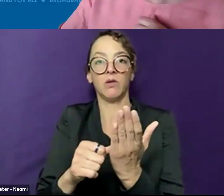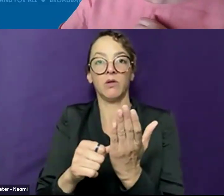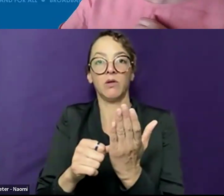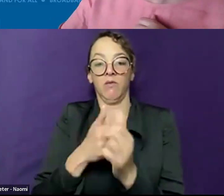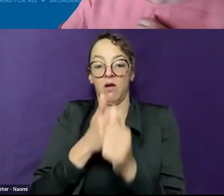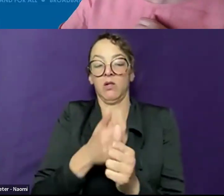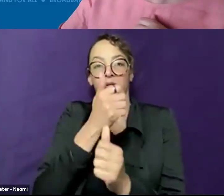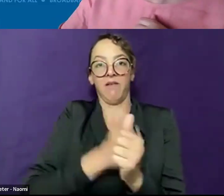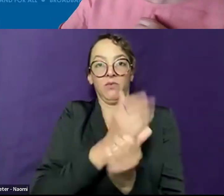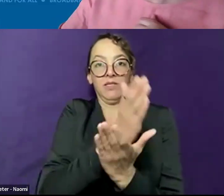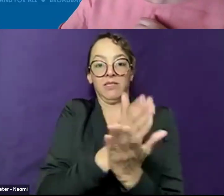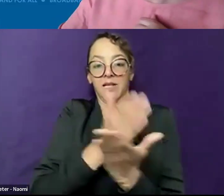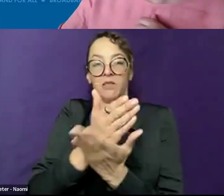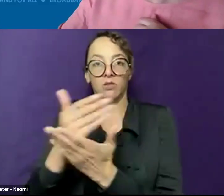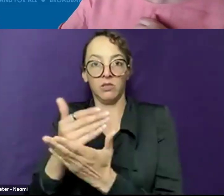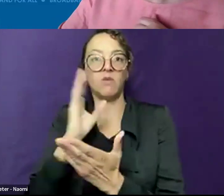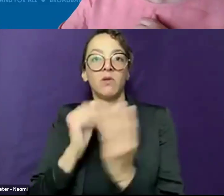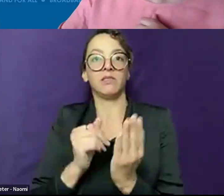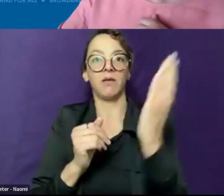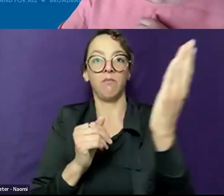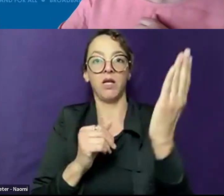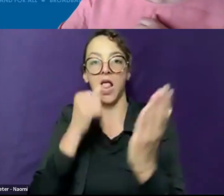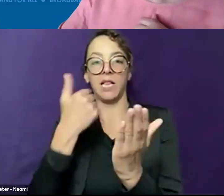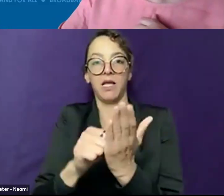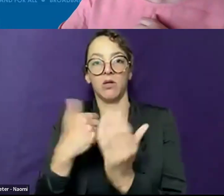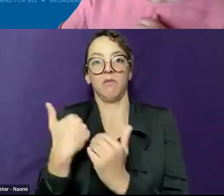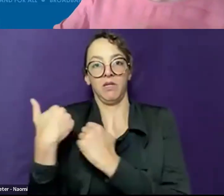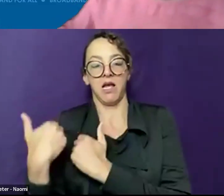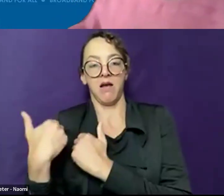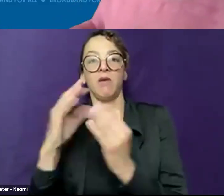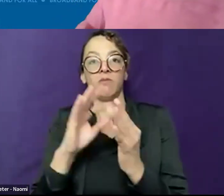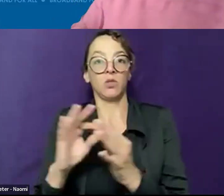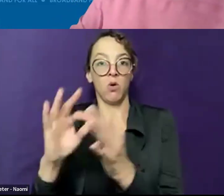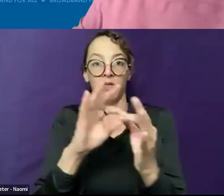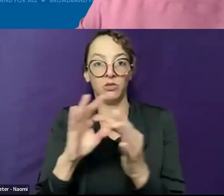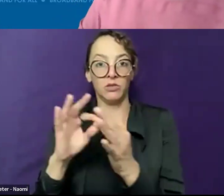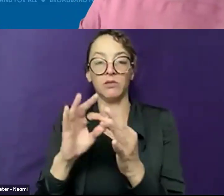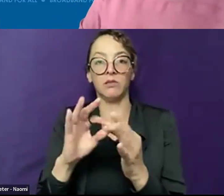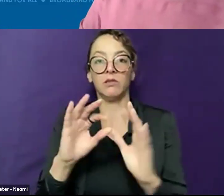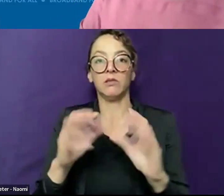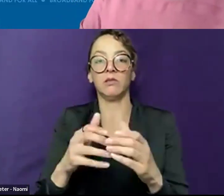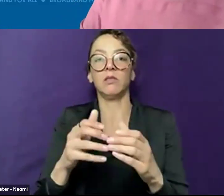submit the letter on behalf of the Coalition, and, you know, put the comments according to